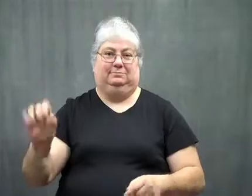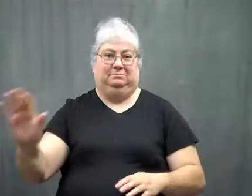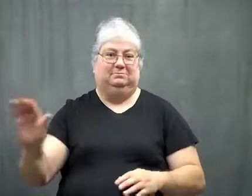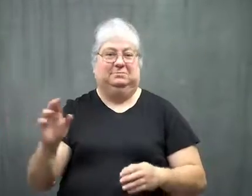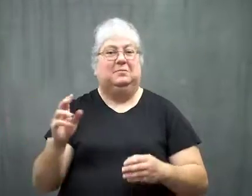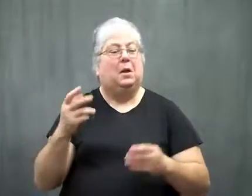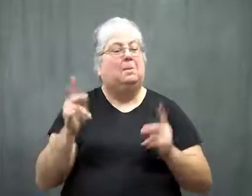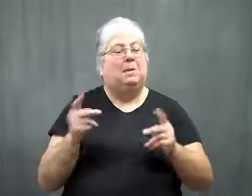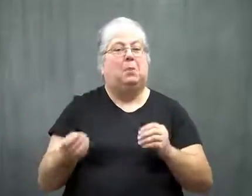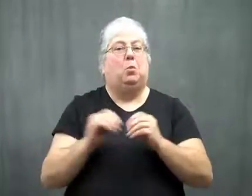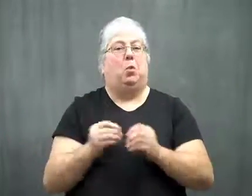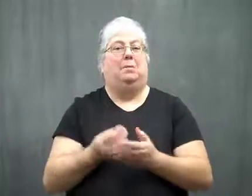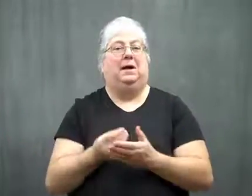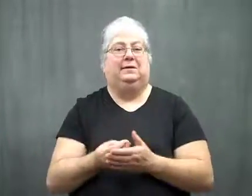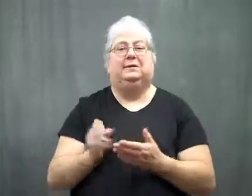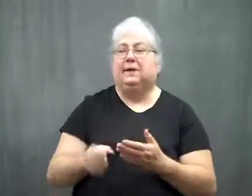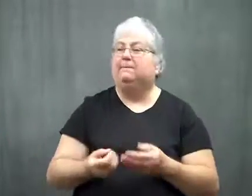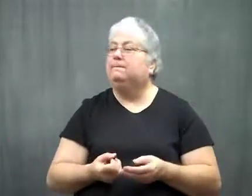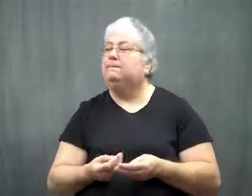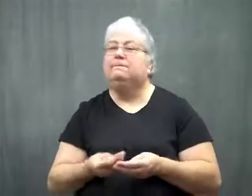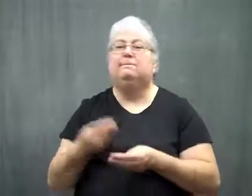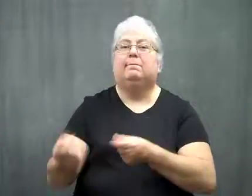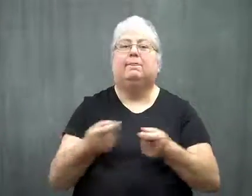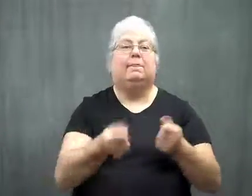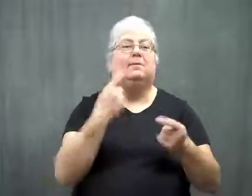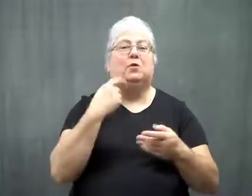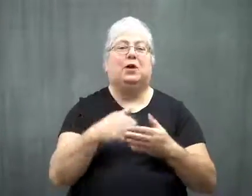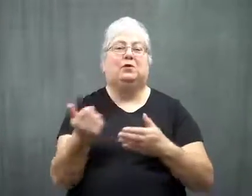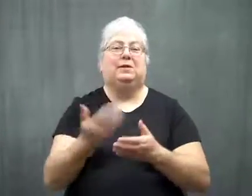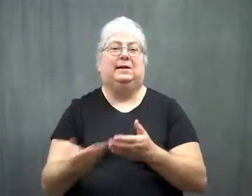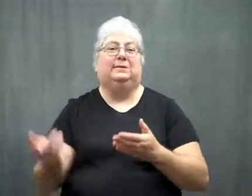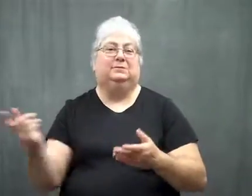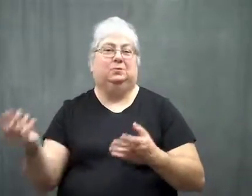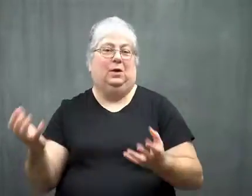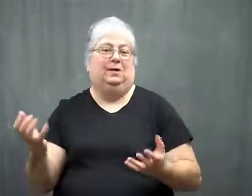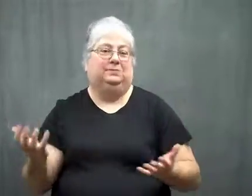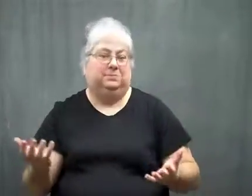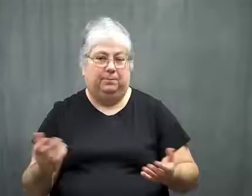People would have more money to spend on things.